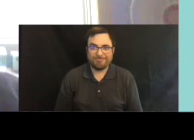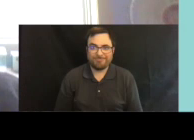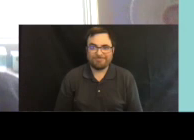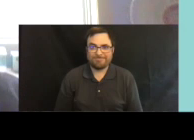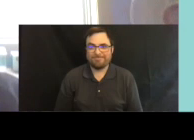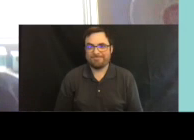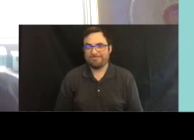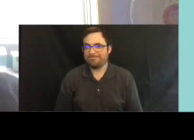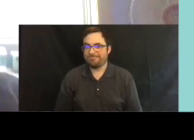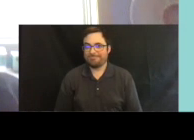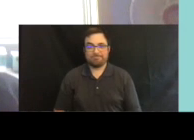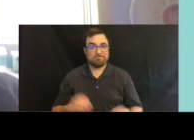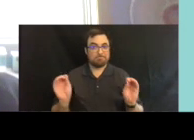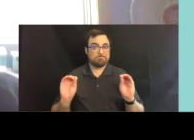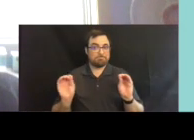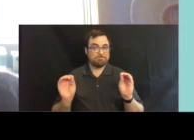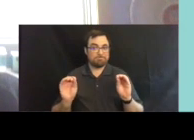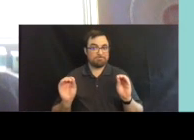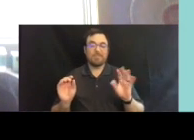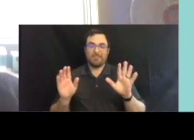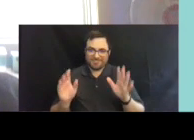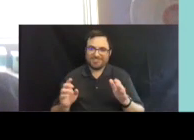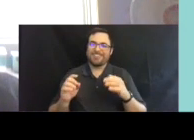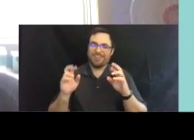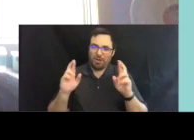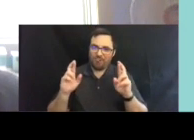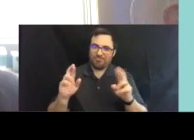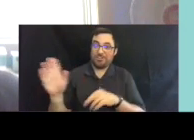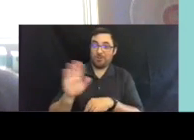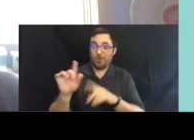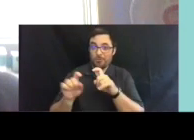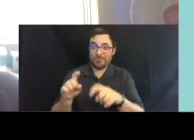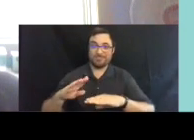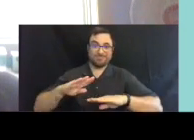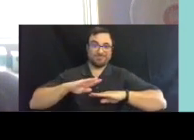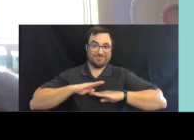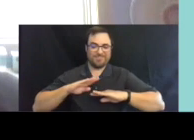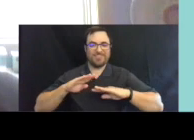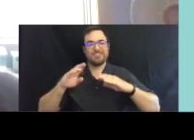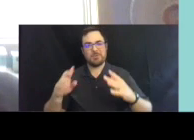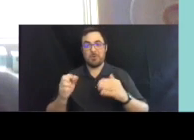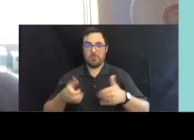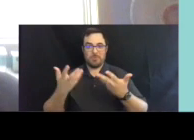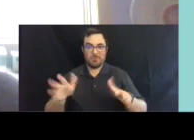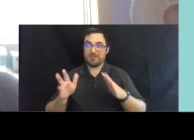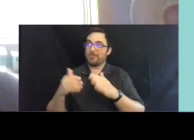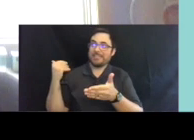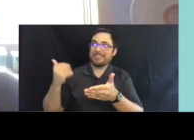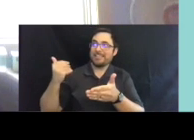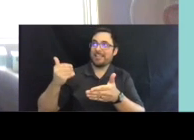Nothing? I hope that I've answered your questions and it after we're all done which we're getting kind of close I think,